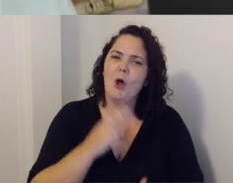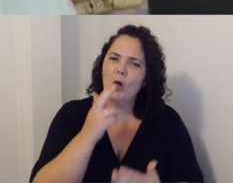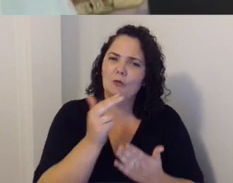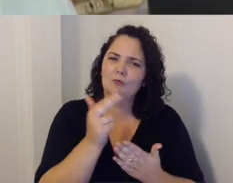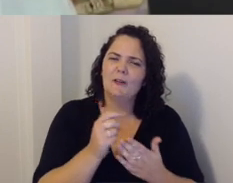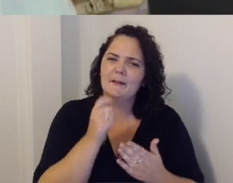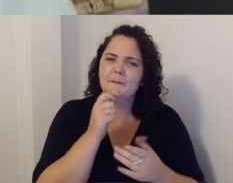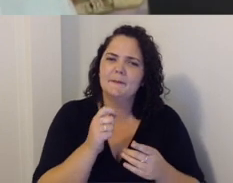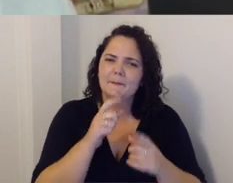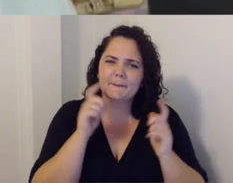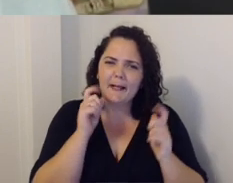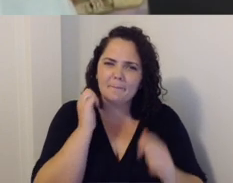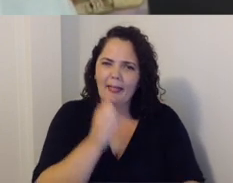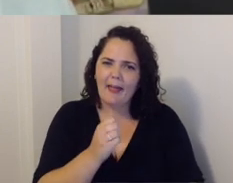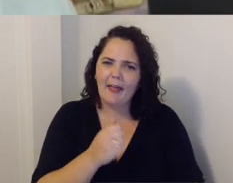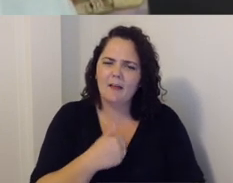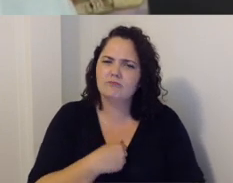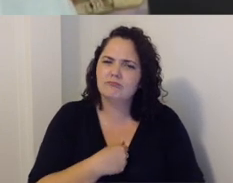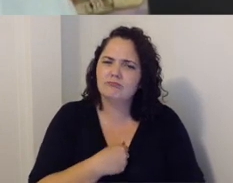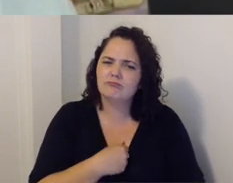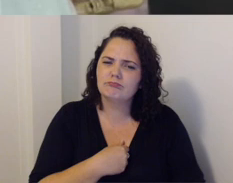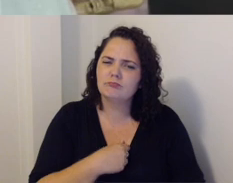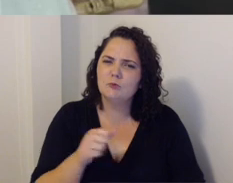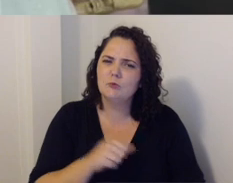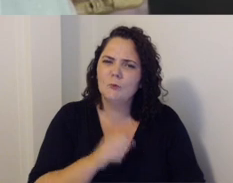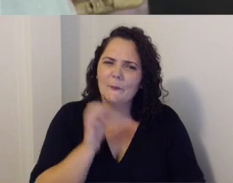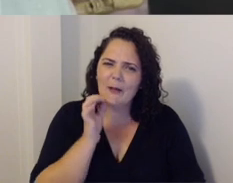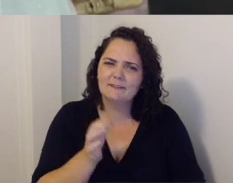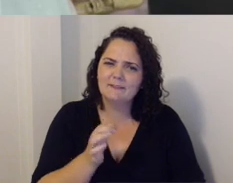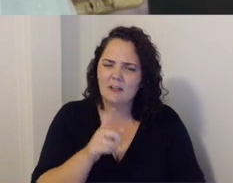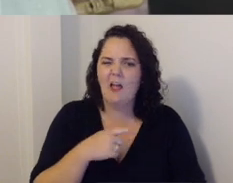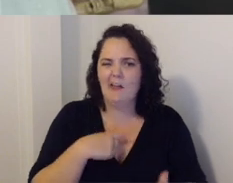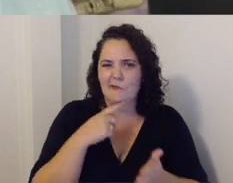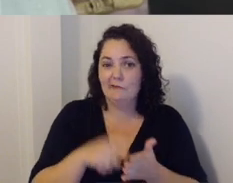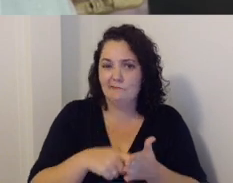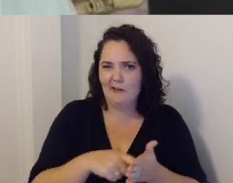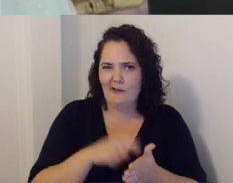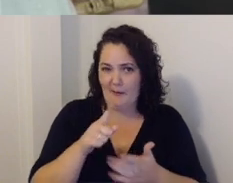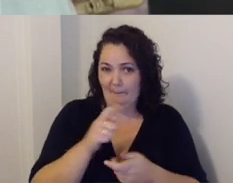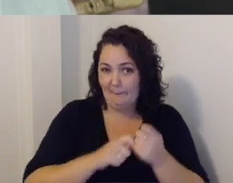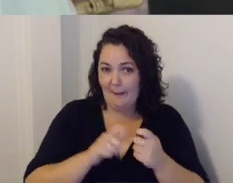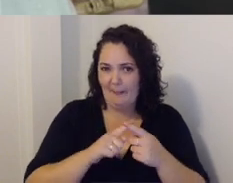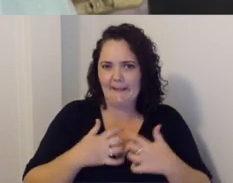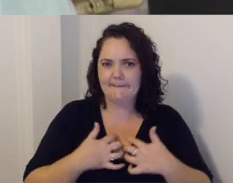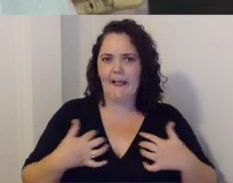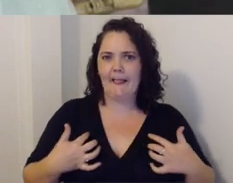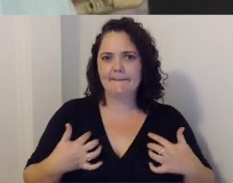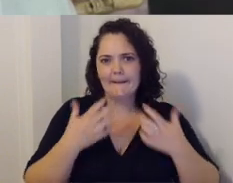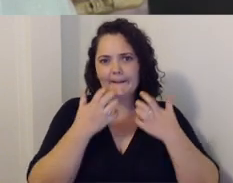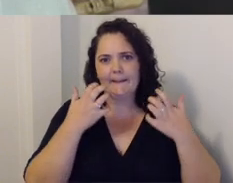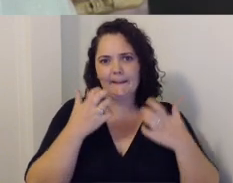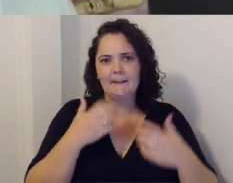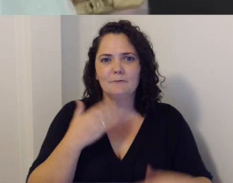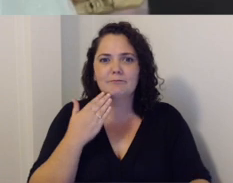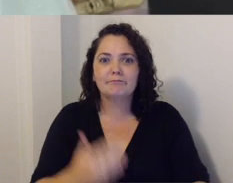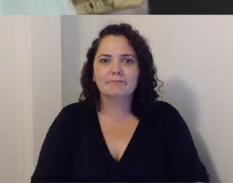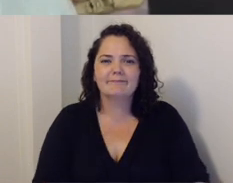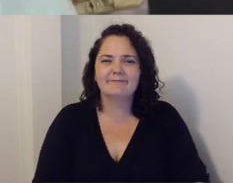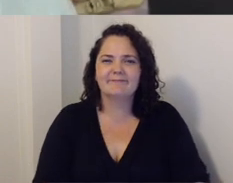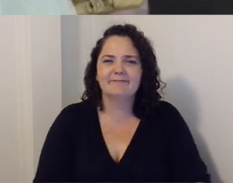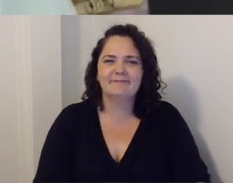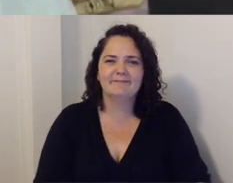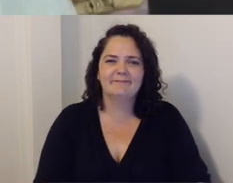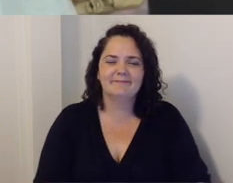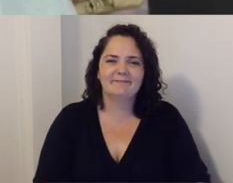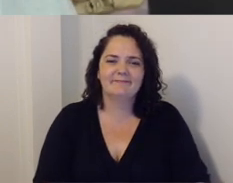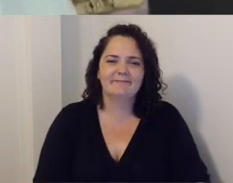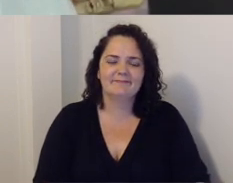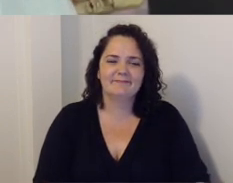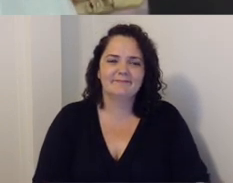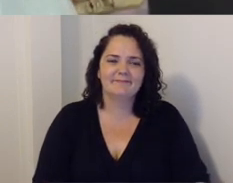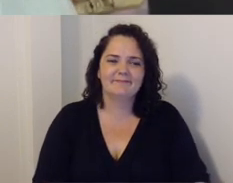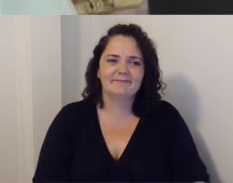come back in and make it light right now though I think it's gonna make you look quite skeletal